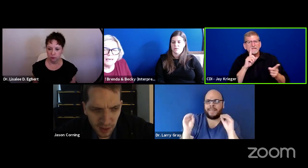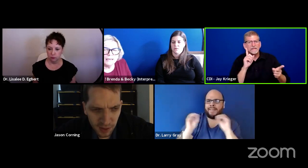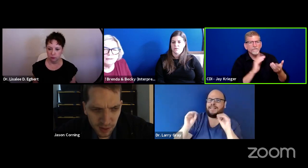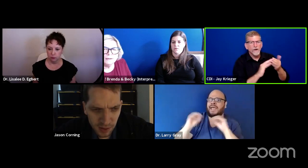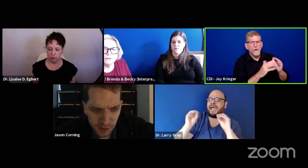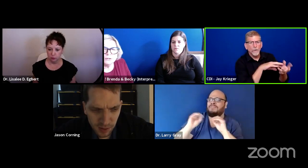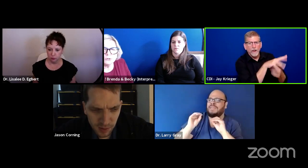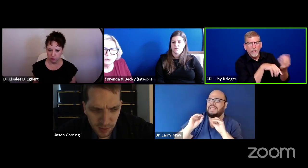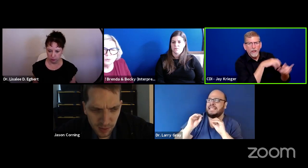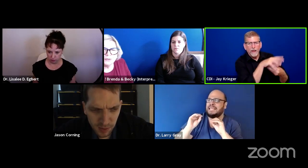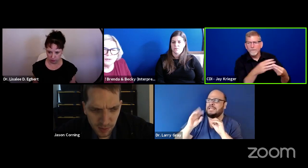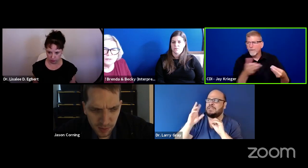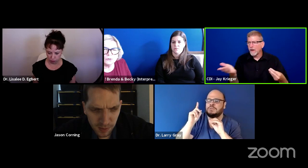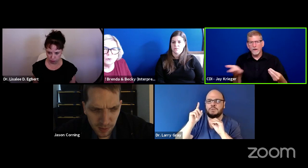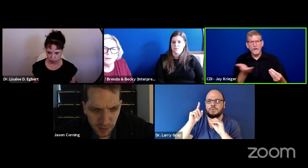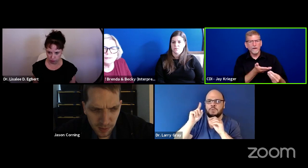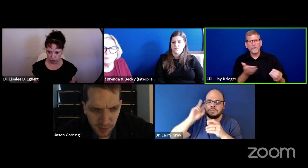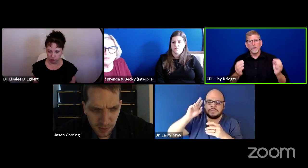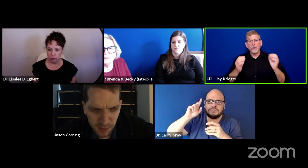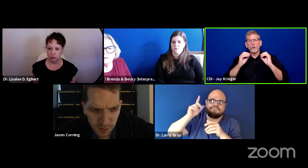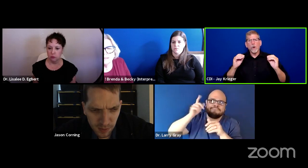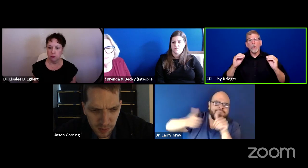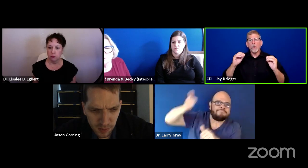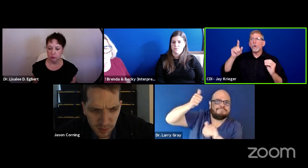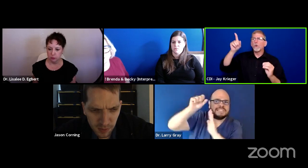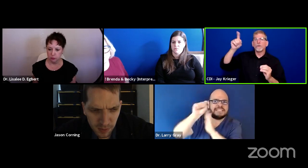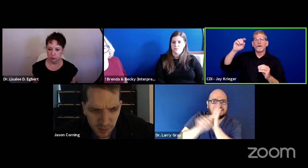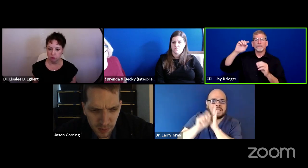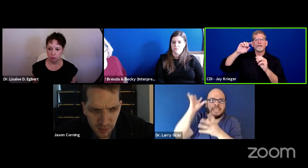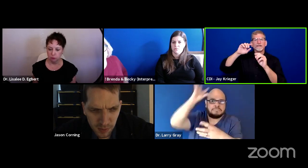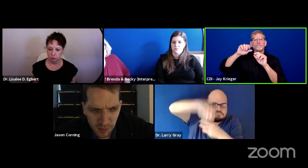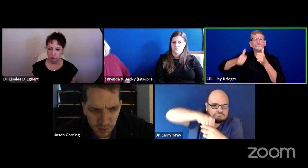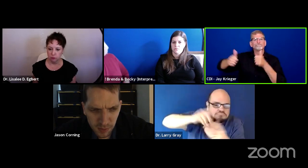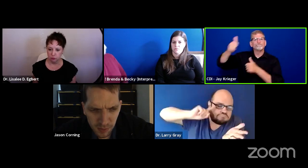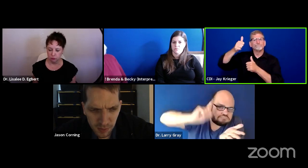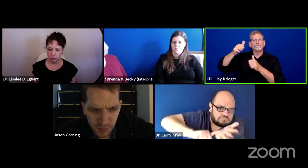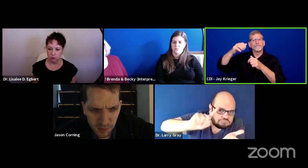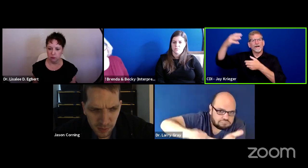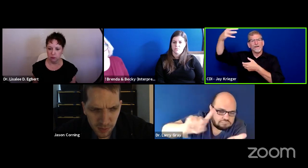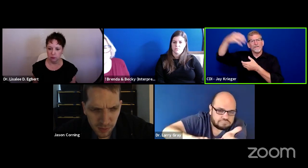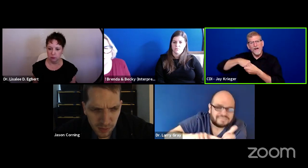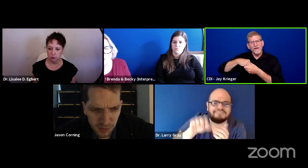in the school, within the school, and some things that are separately discussed in the